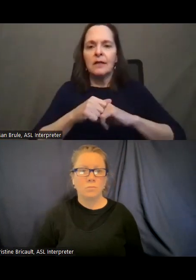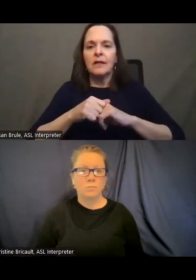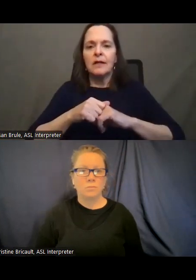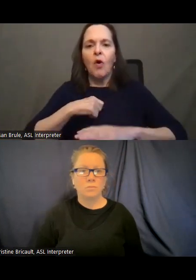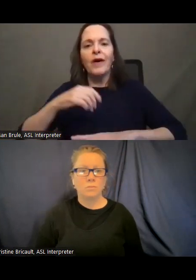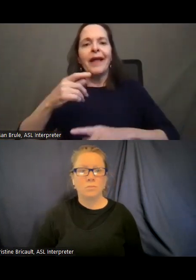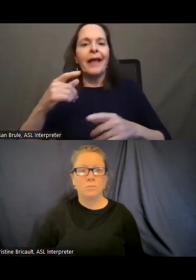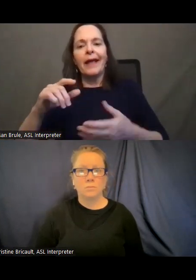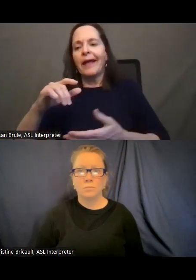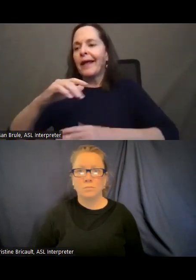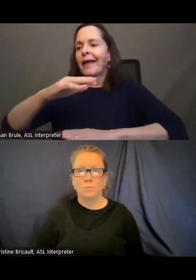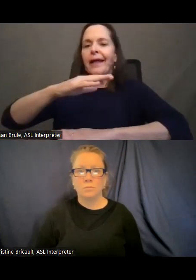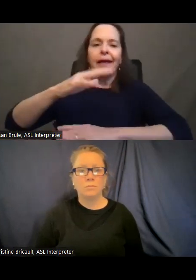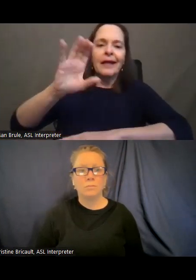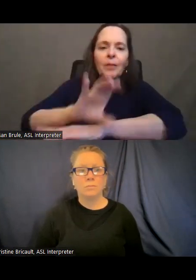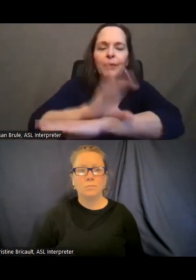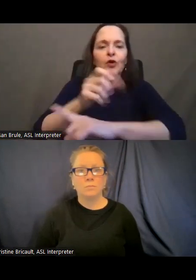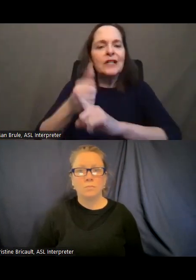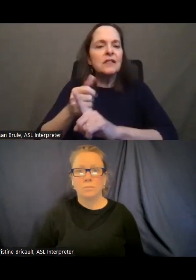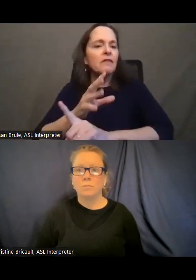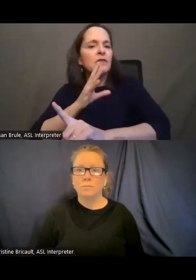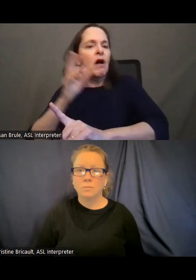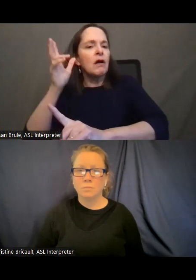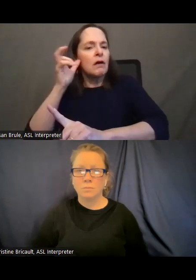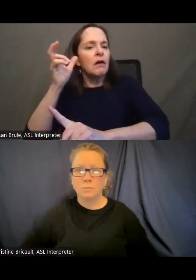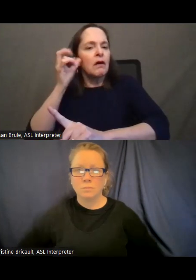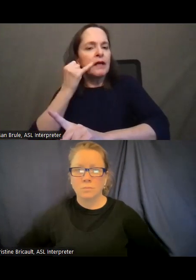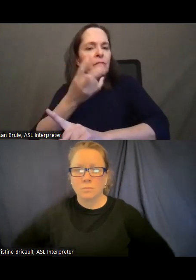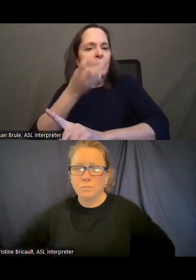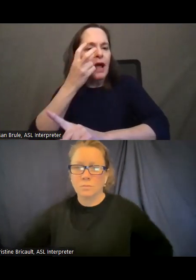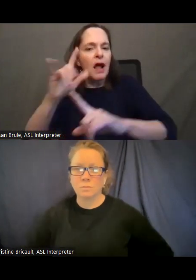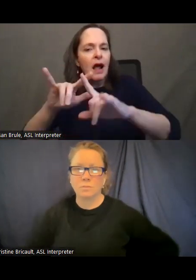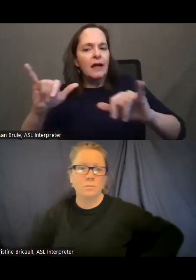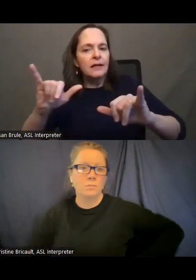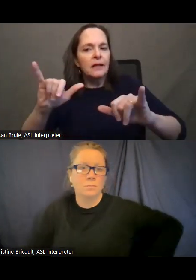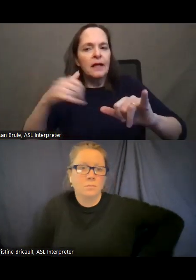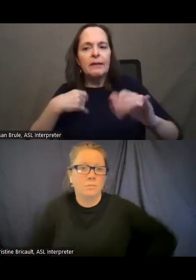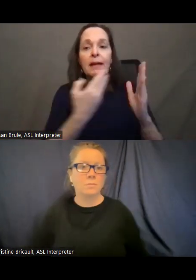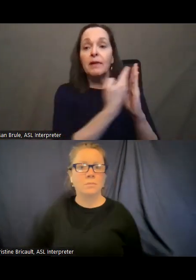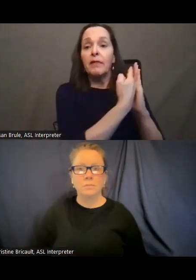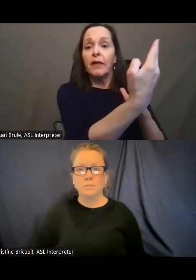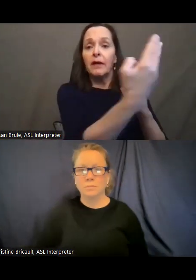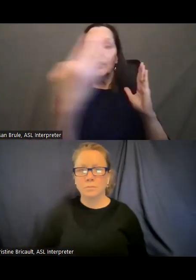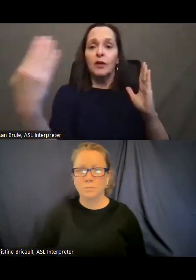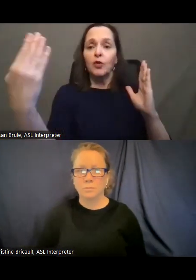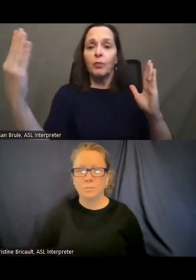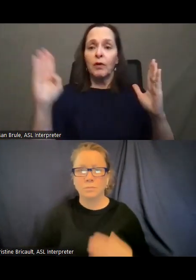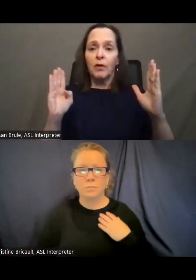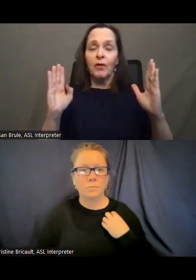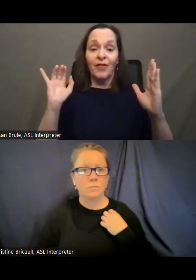Maybe somebody needs a modification to their cubical so that they can fit in